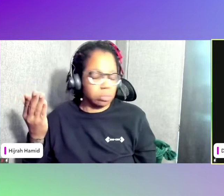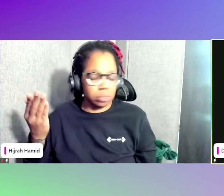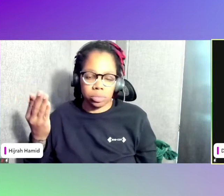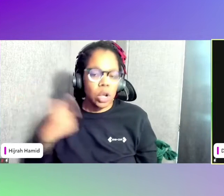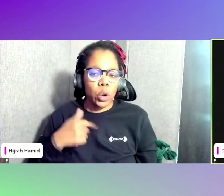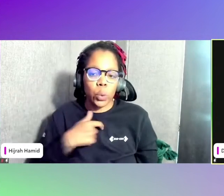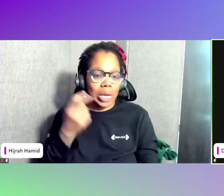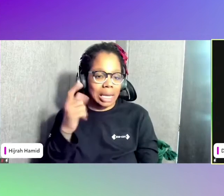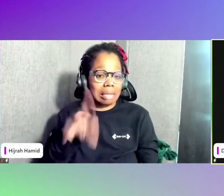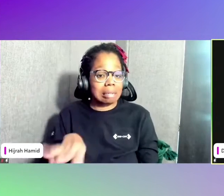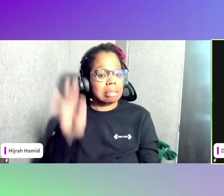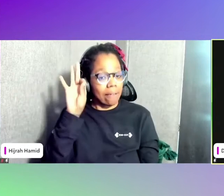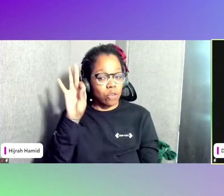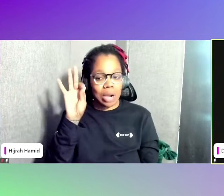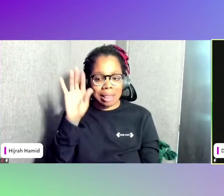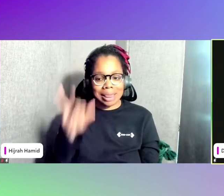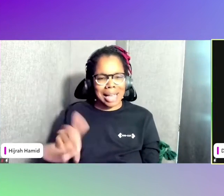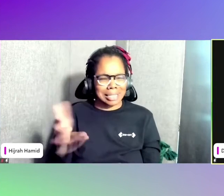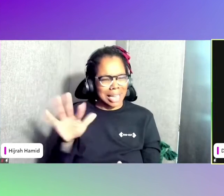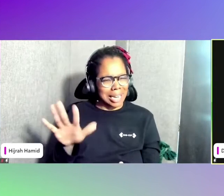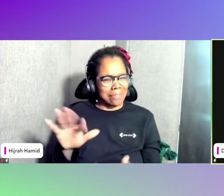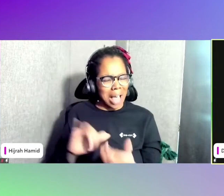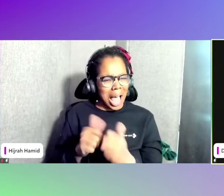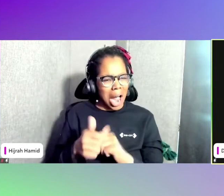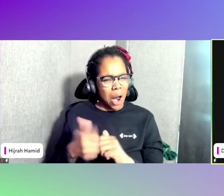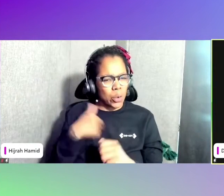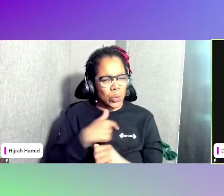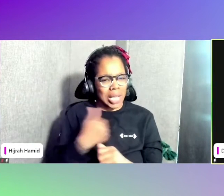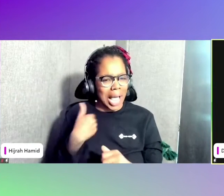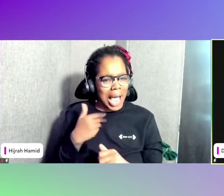blind people can do, and the things that sighted people